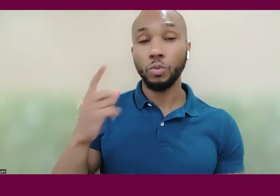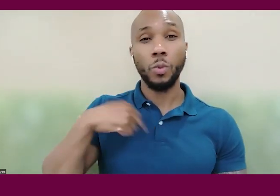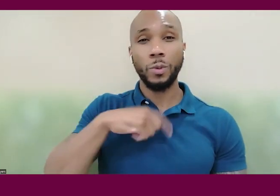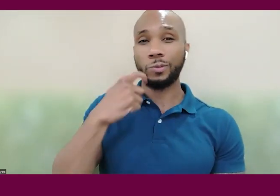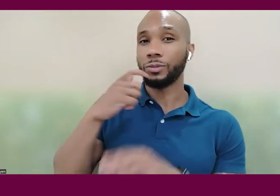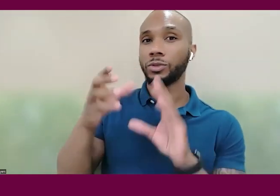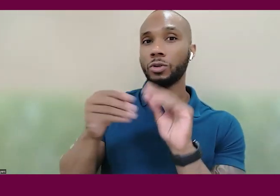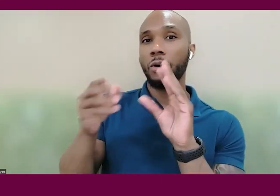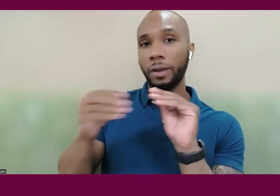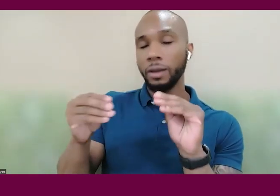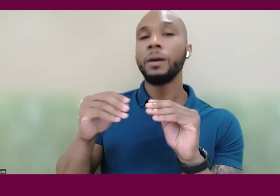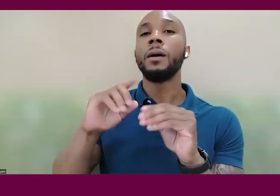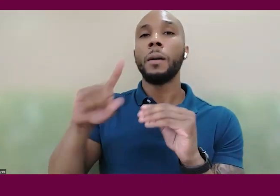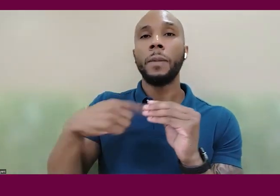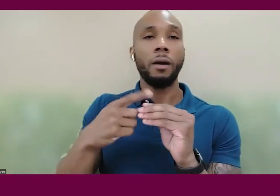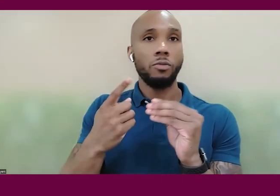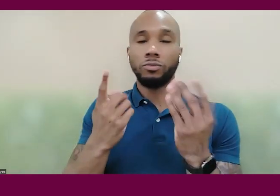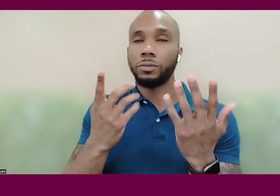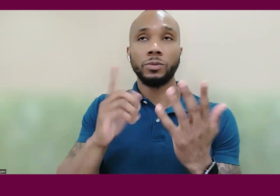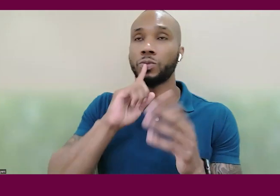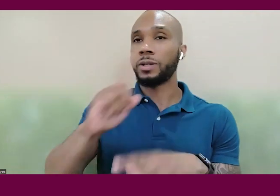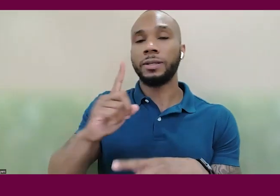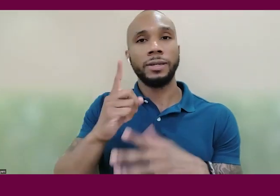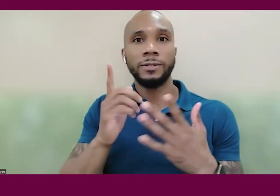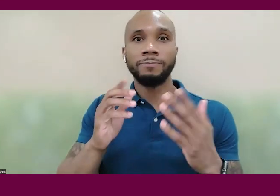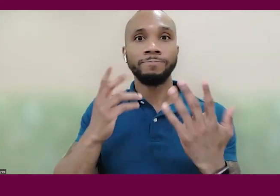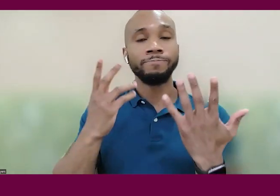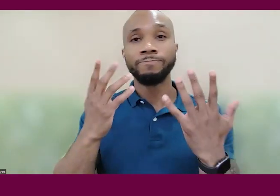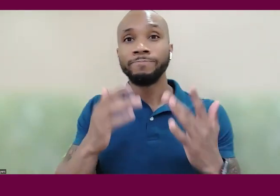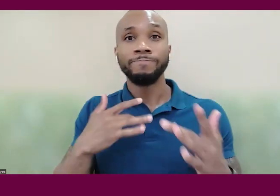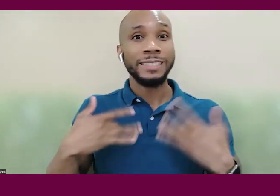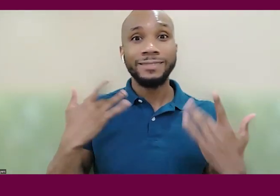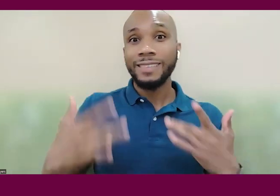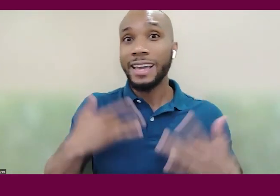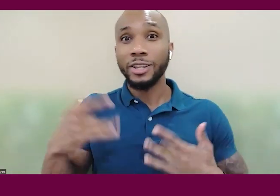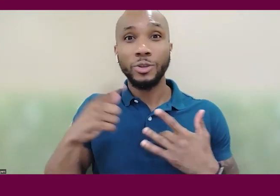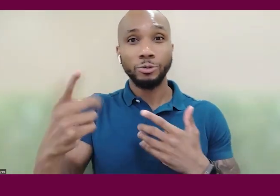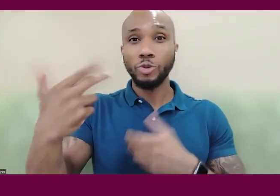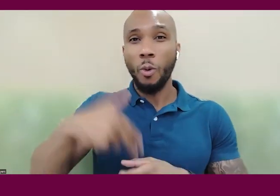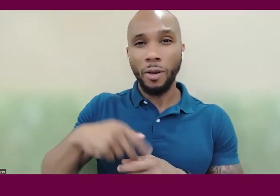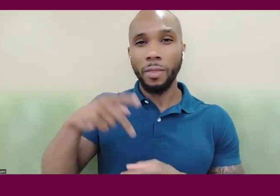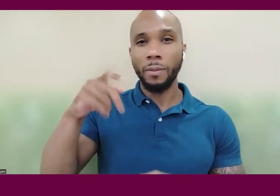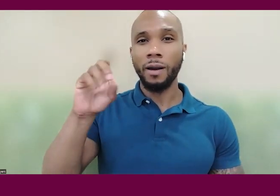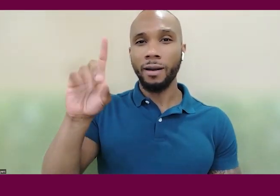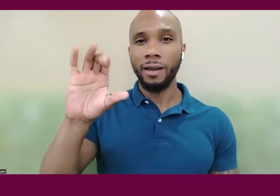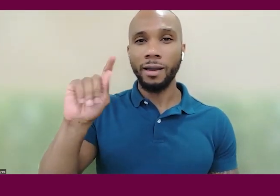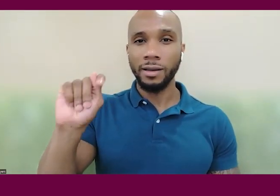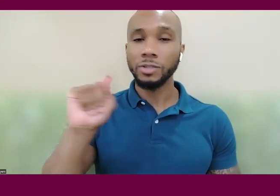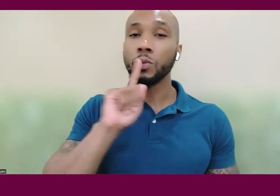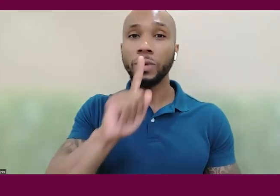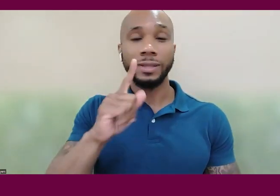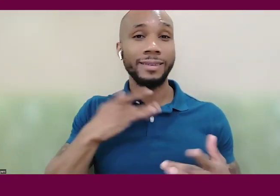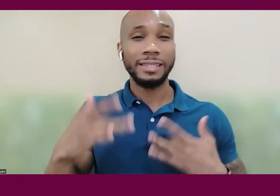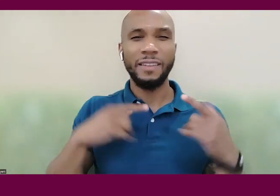We were talking offline about how much I've been so anticipating having you on the podcast. So I'm so excited for this conversation.